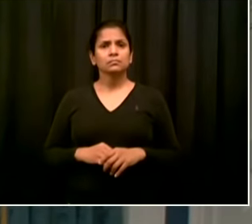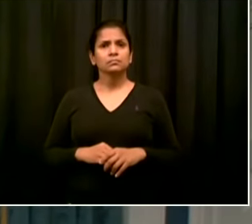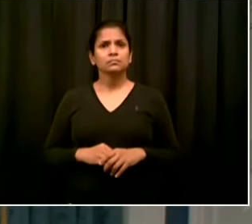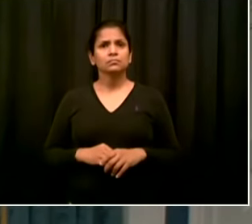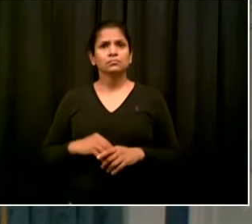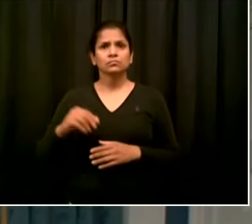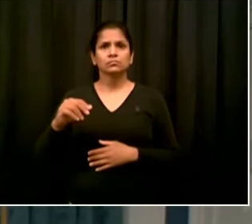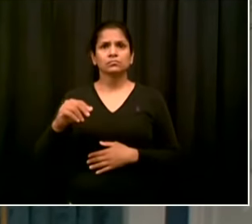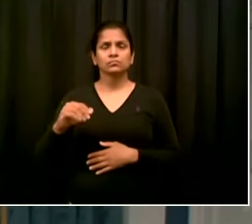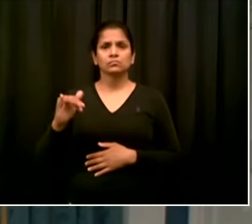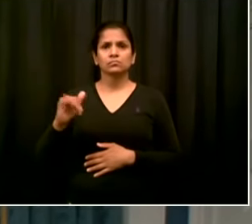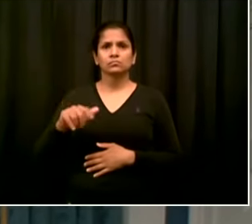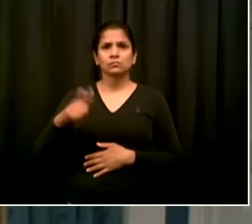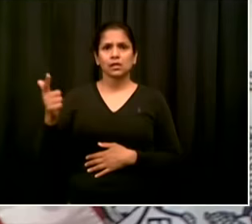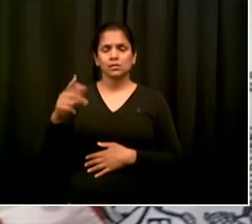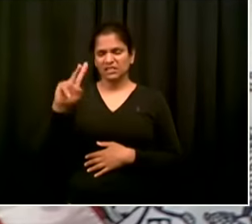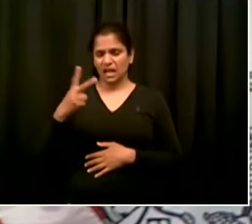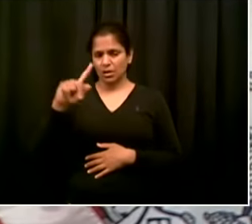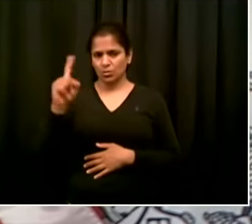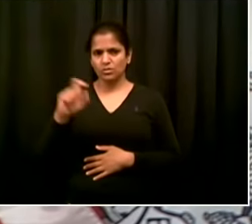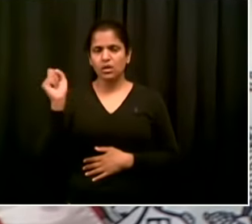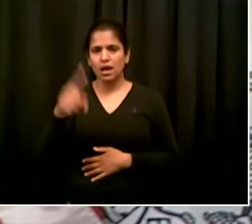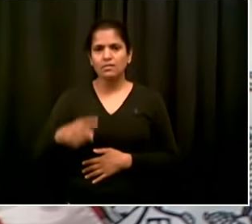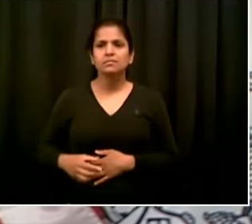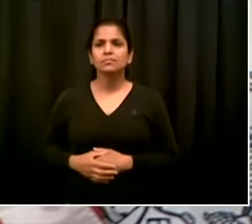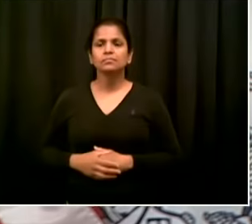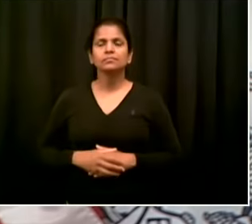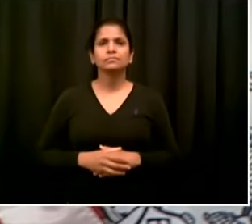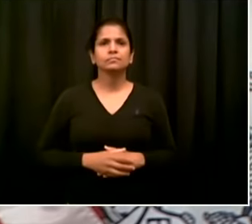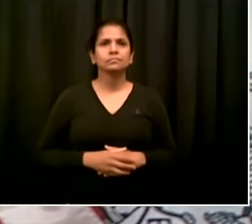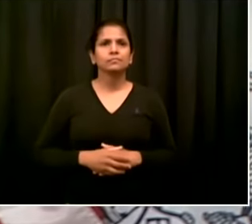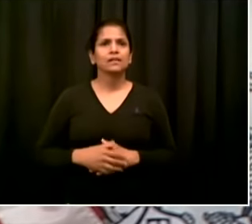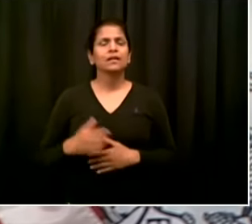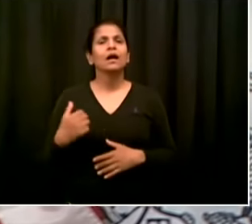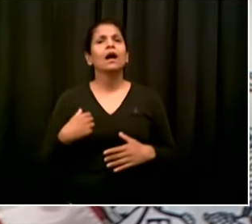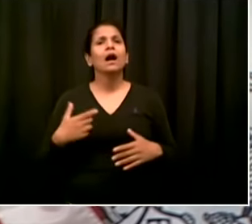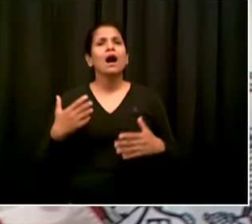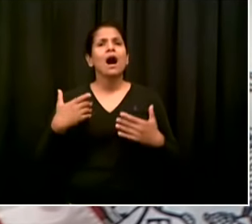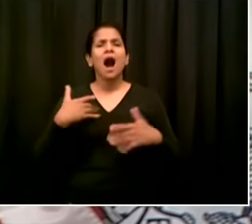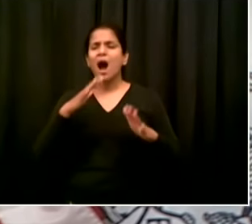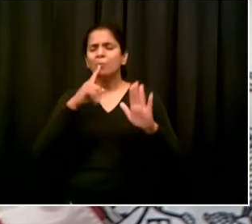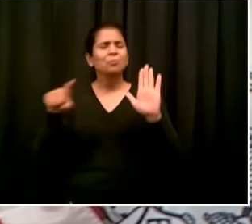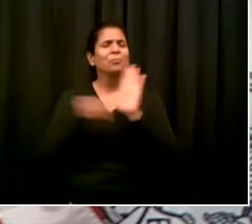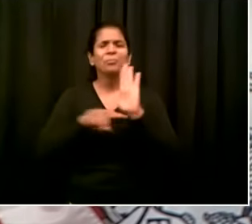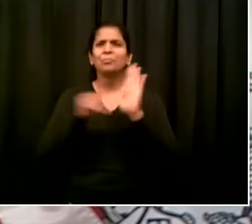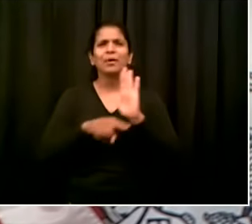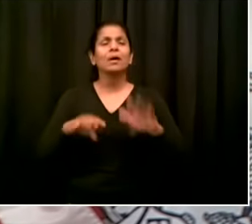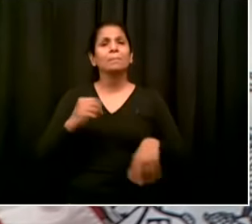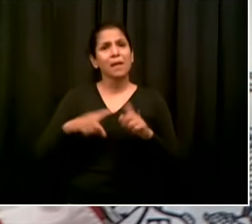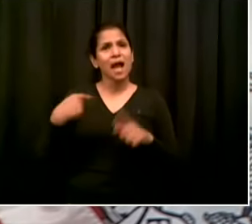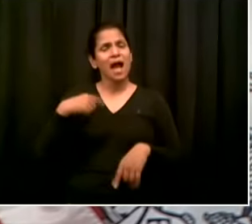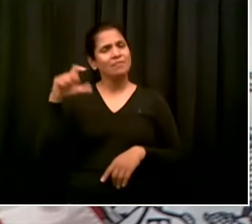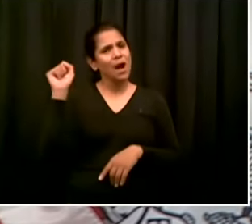CLOSING YOU DOWN BECASEU OF WHAT WE SEE NOW. IF WE SEE FOR